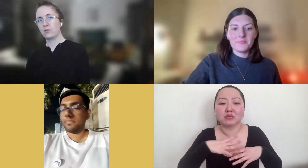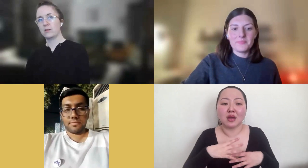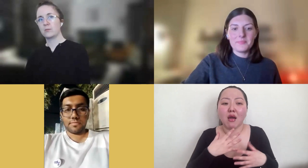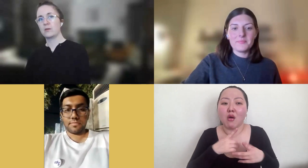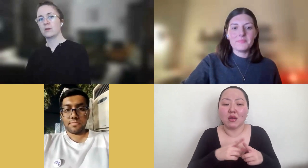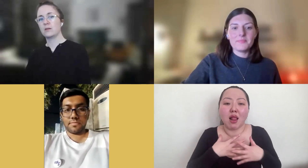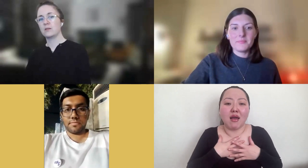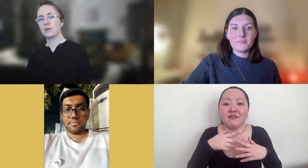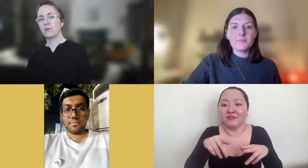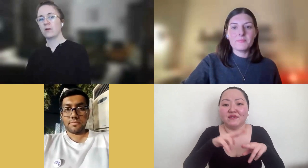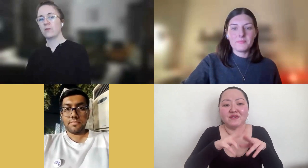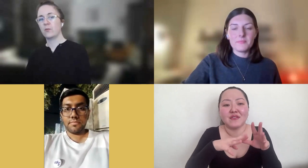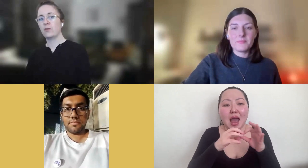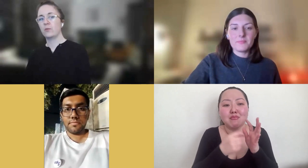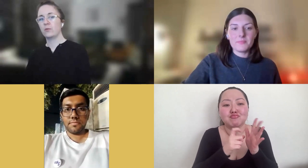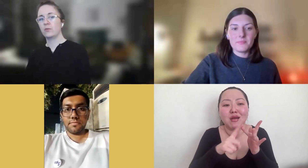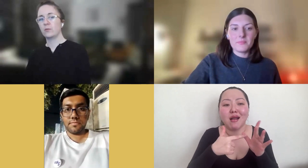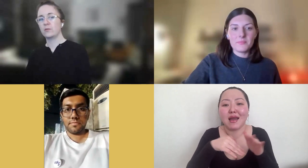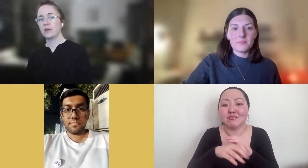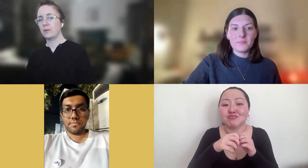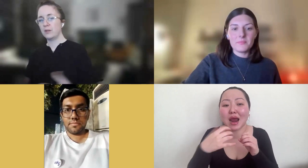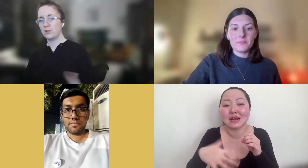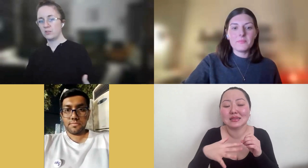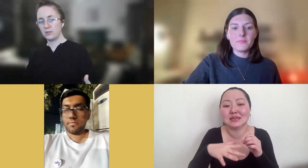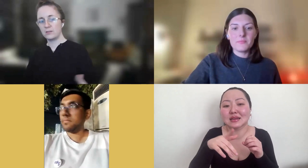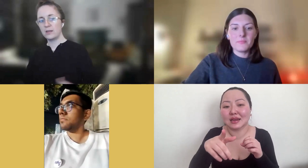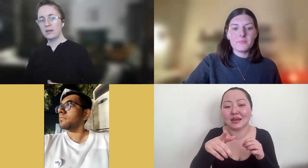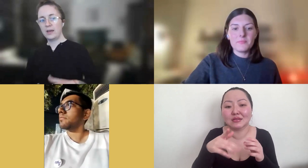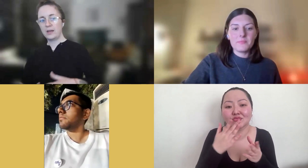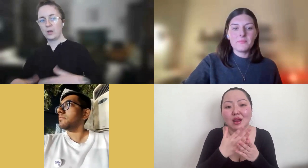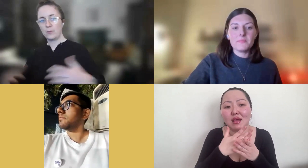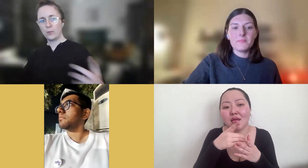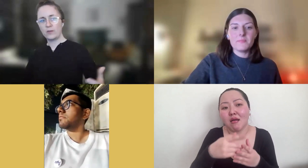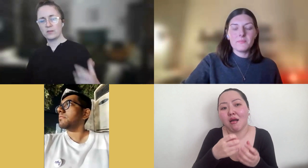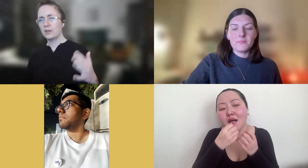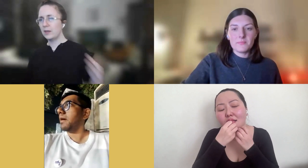who goes to that space but the idea of the space, it has benches and open spaces and I